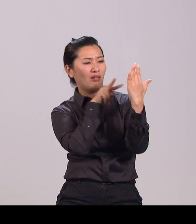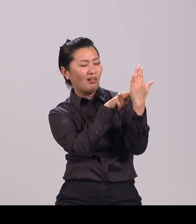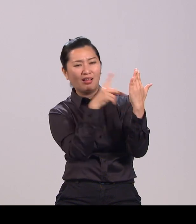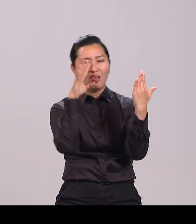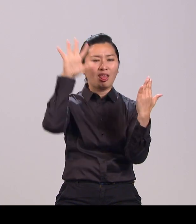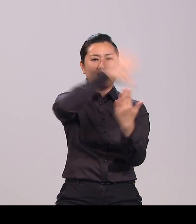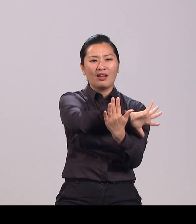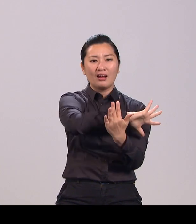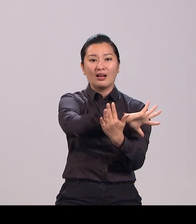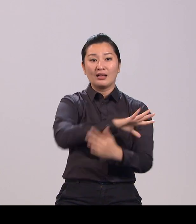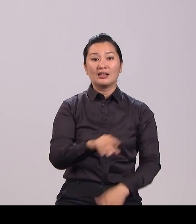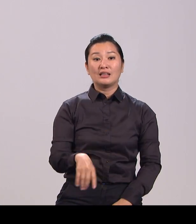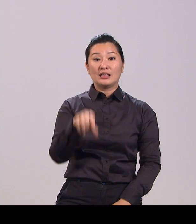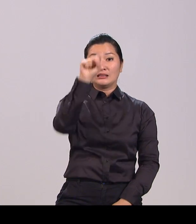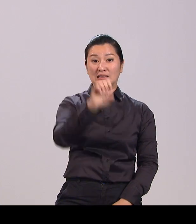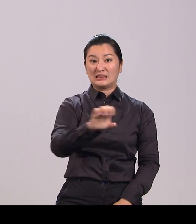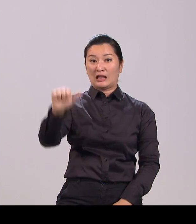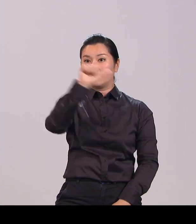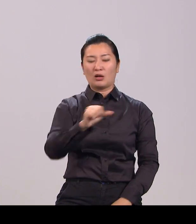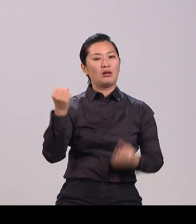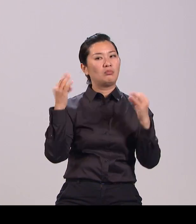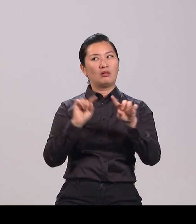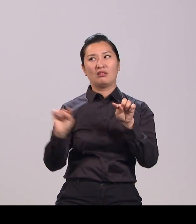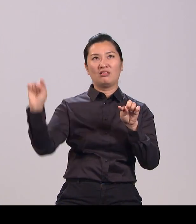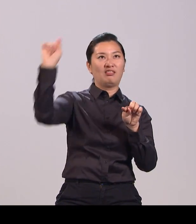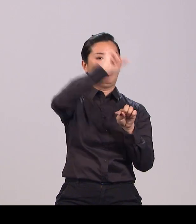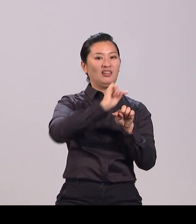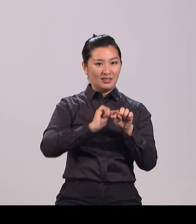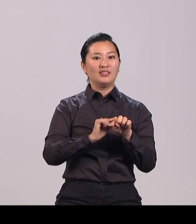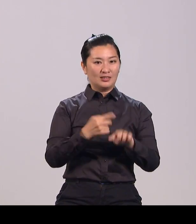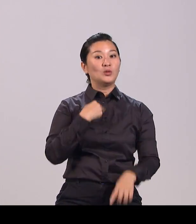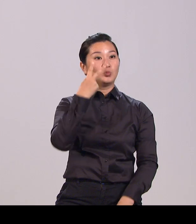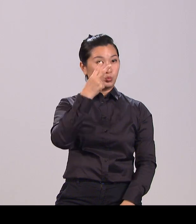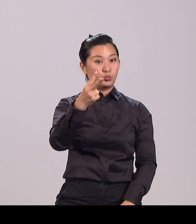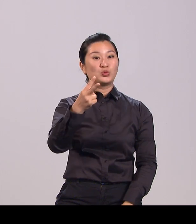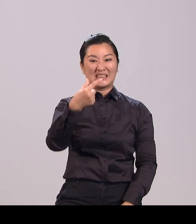In Indonesia, you have read about the arrests of Gigih Rahmat Dewa and his group in Batam.